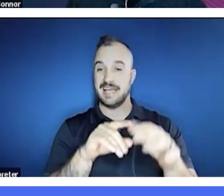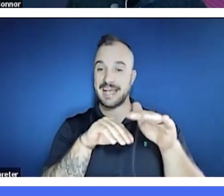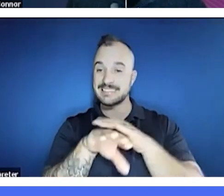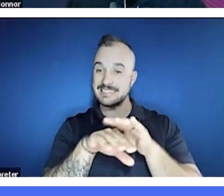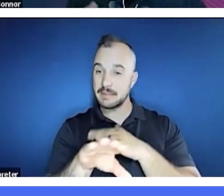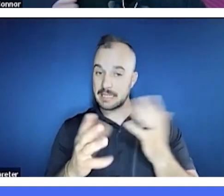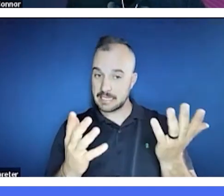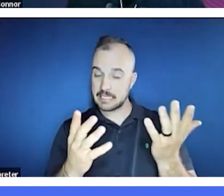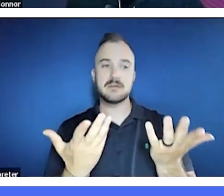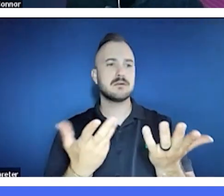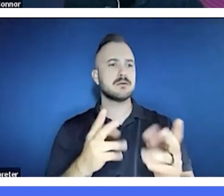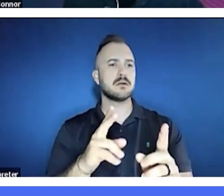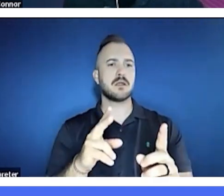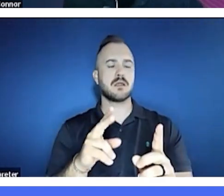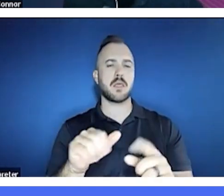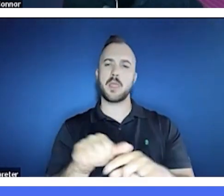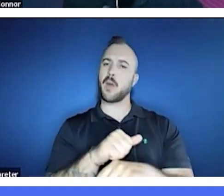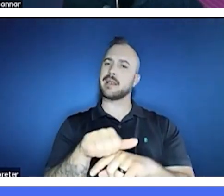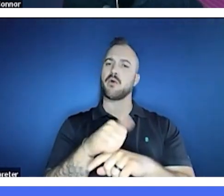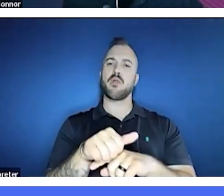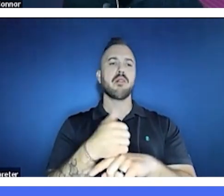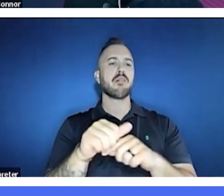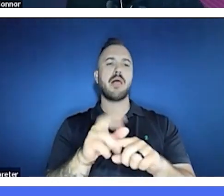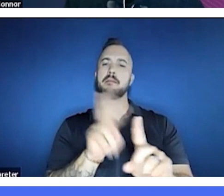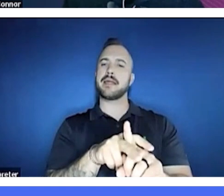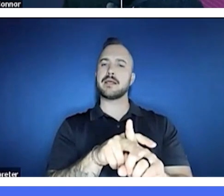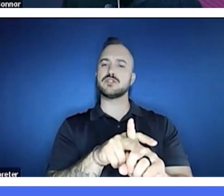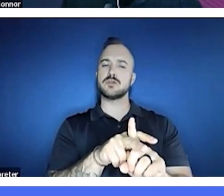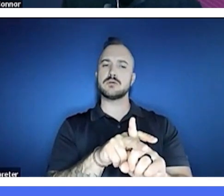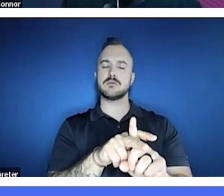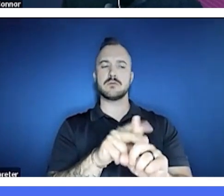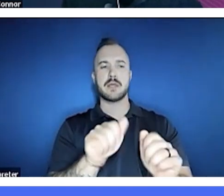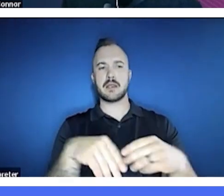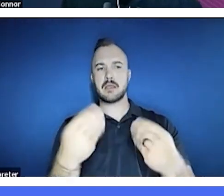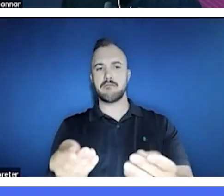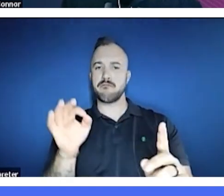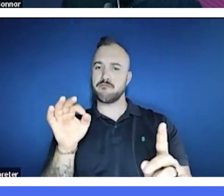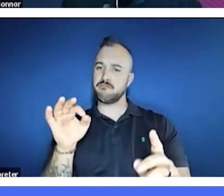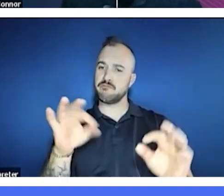of this and then give you some feedback on the answer. Competition, yes, okay, we should compete